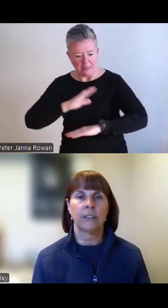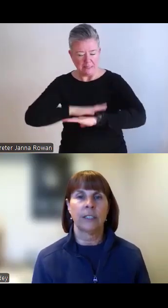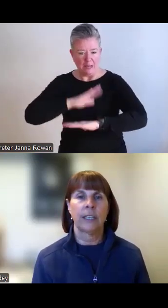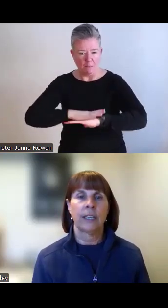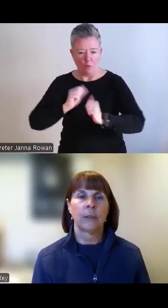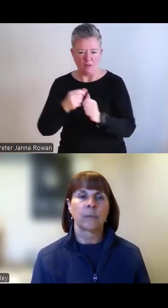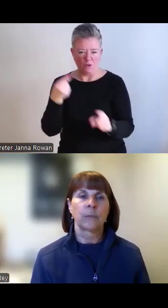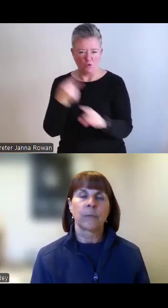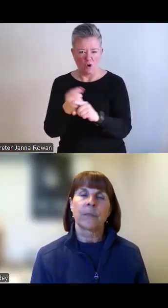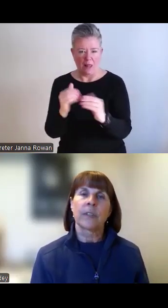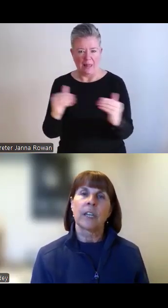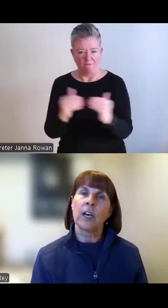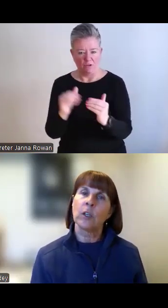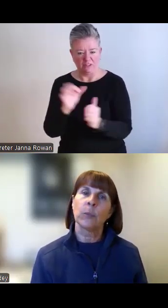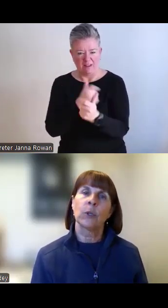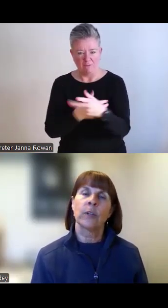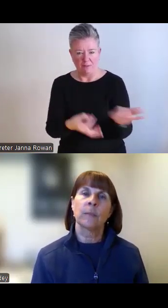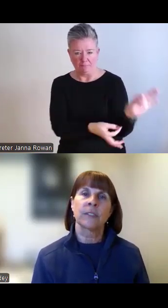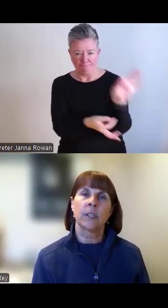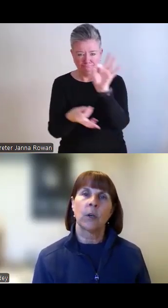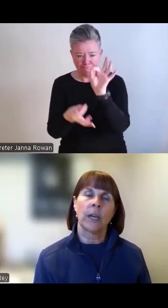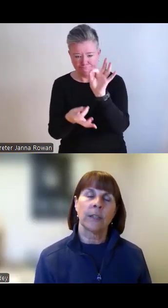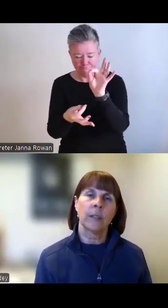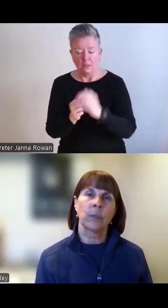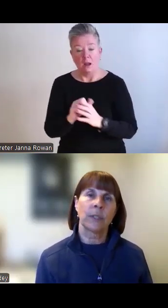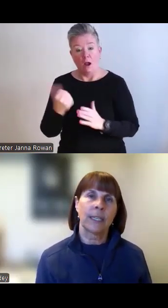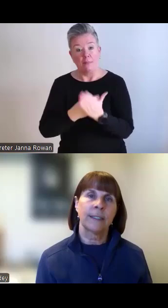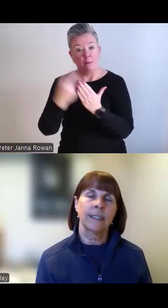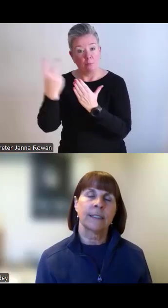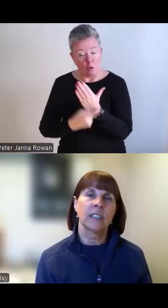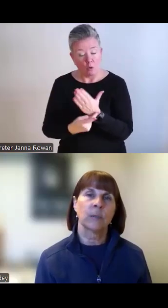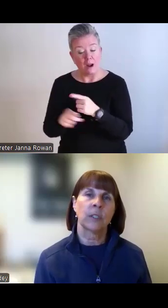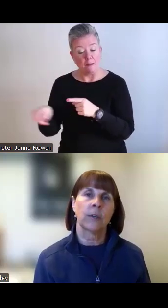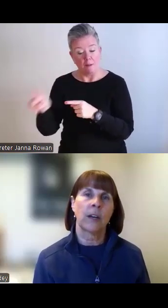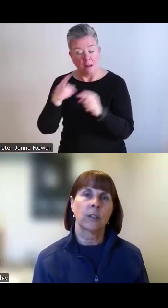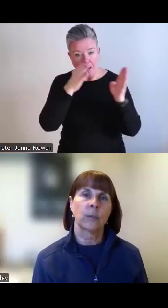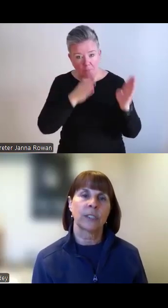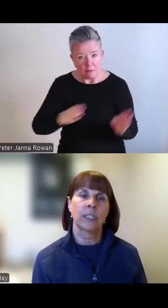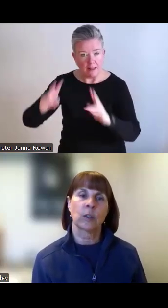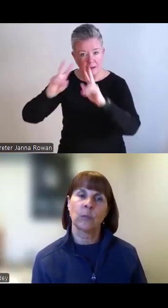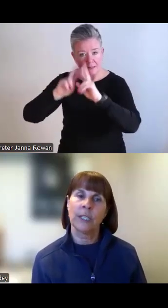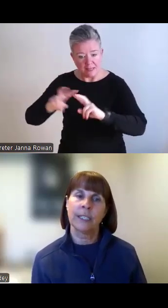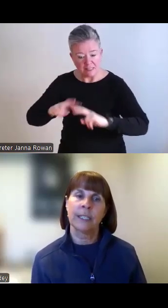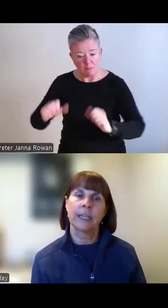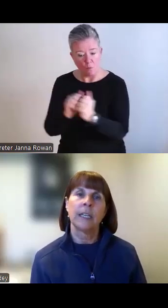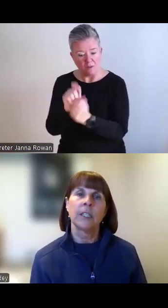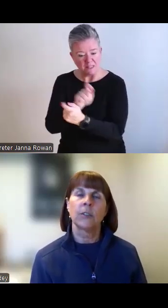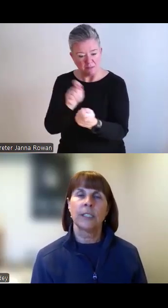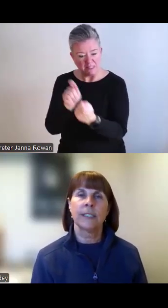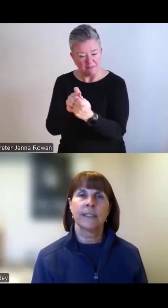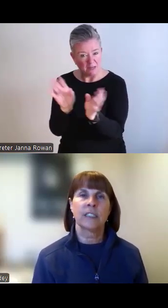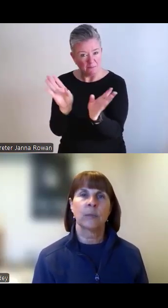child. Other programs though, rather than planning the assessment around a particular meeting, do the